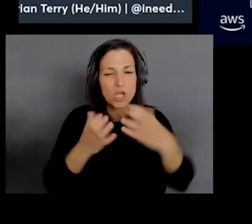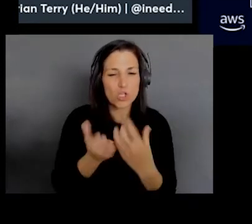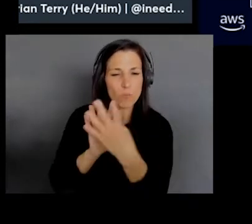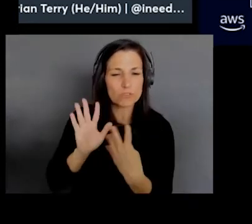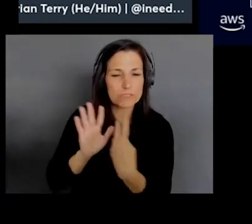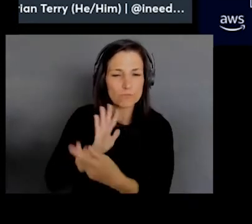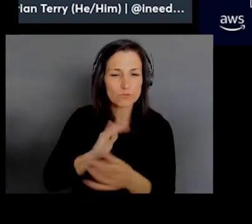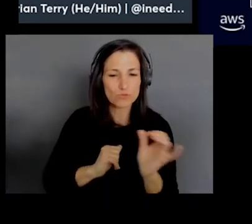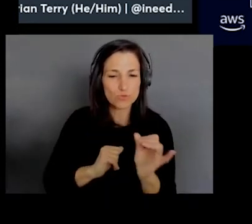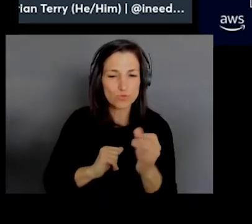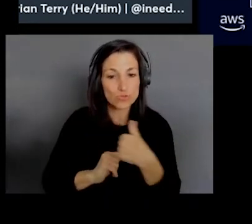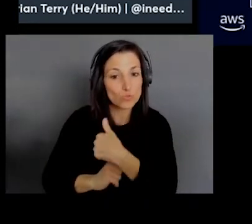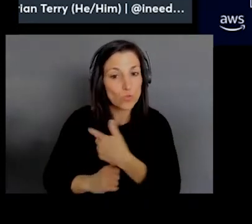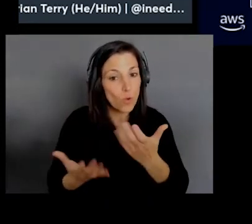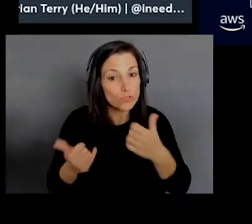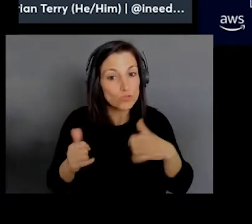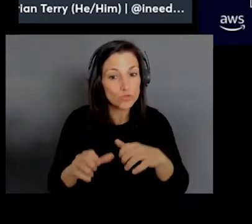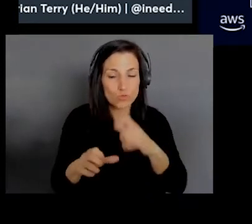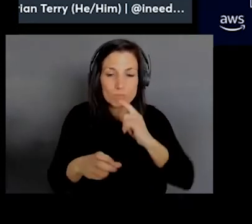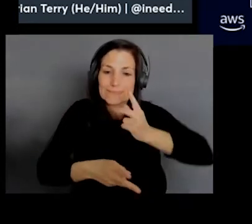we wanna take care of the multi-region concern.